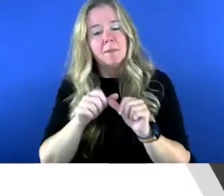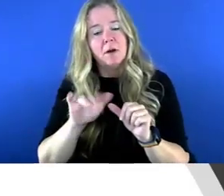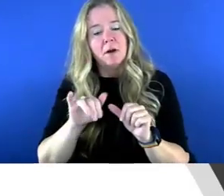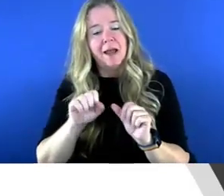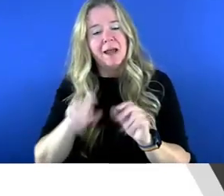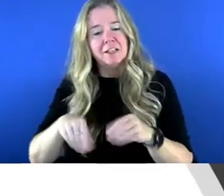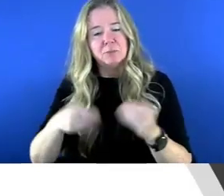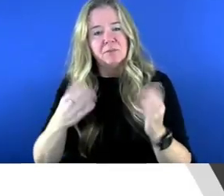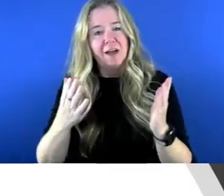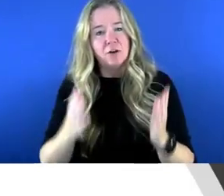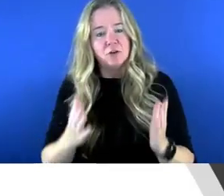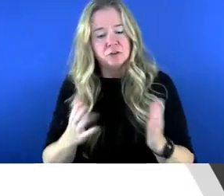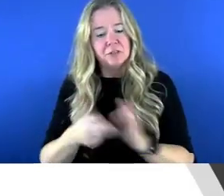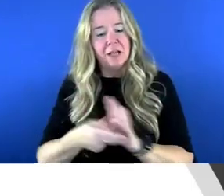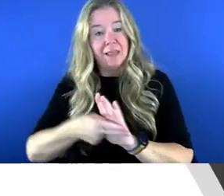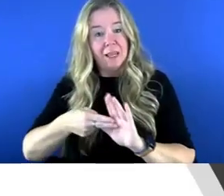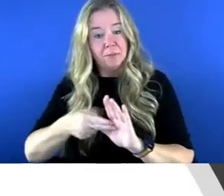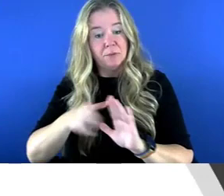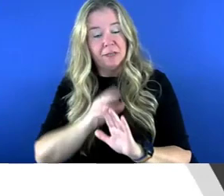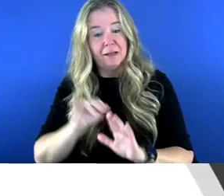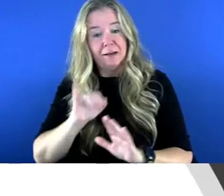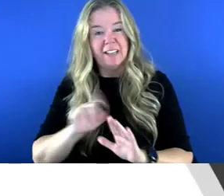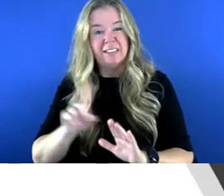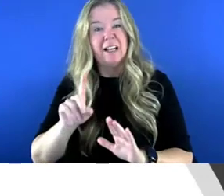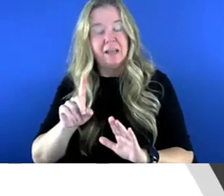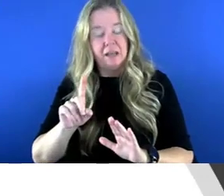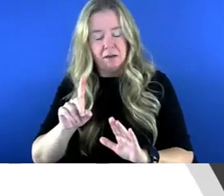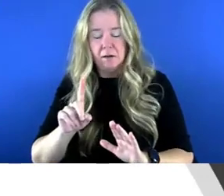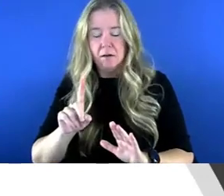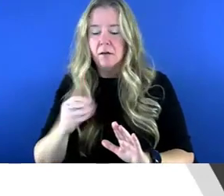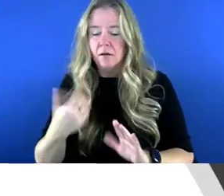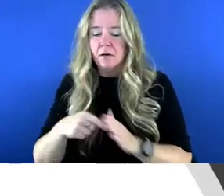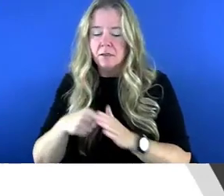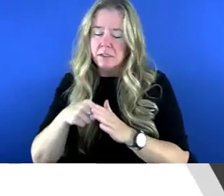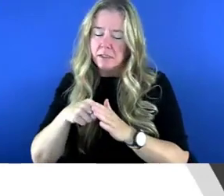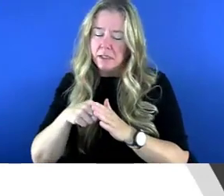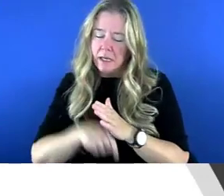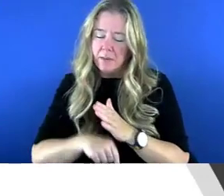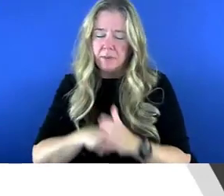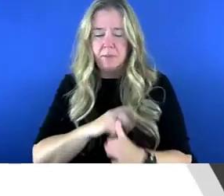that labels and identity are deeply personal